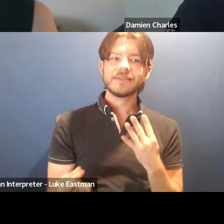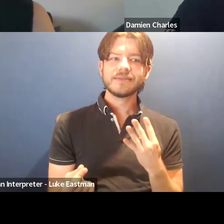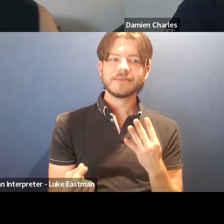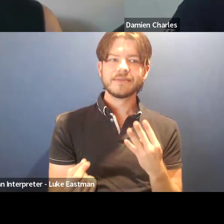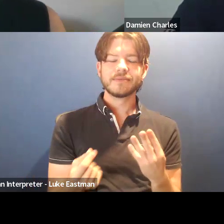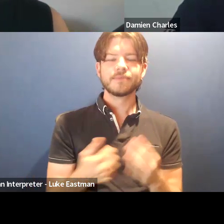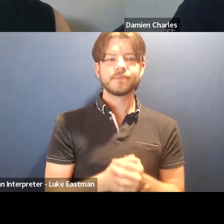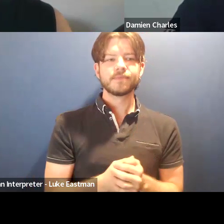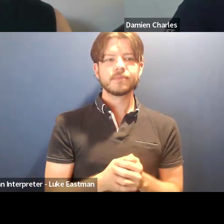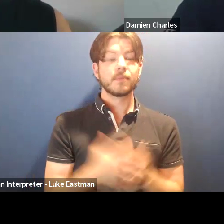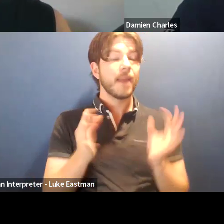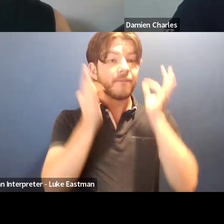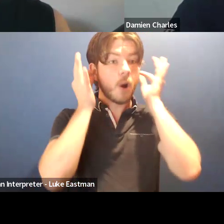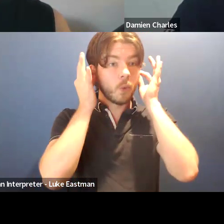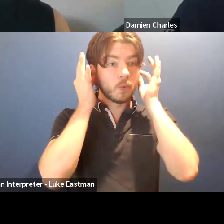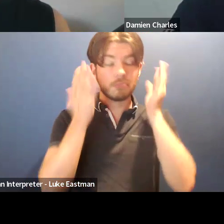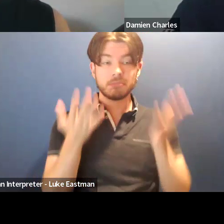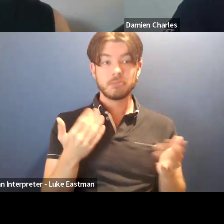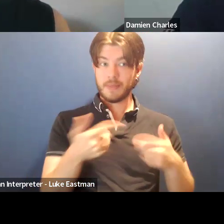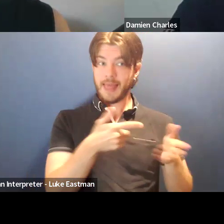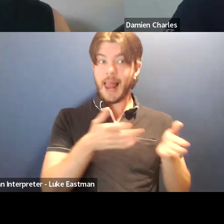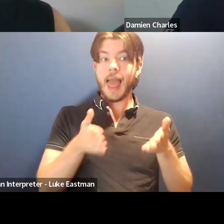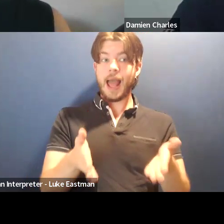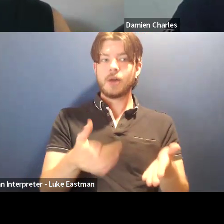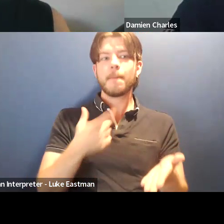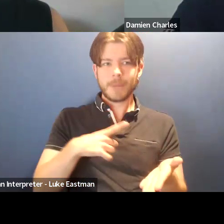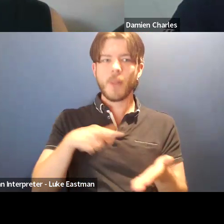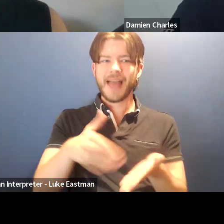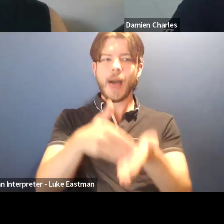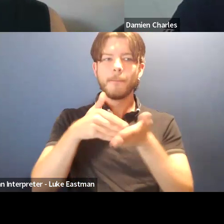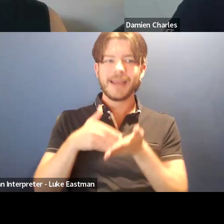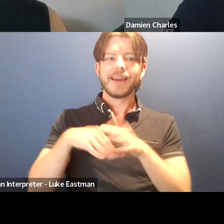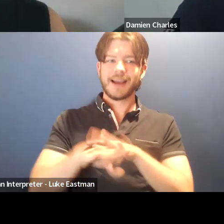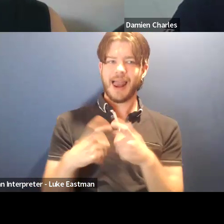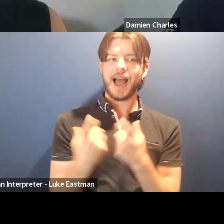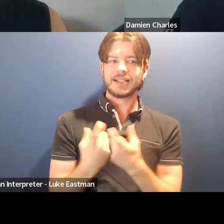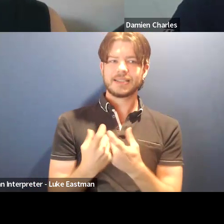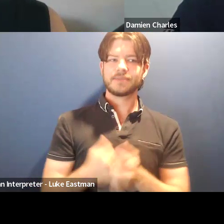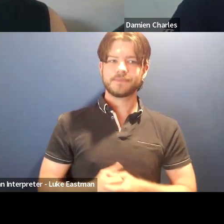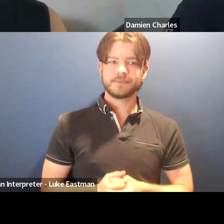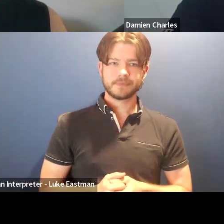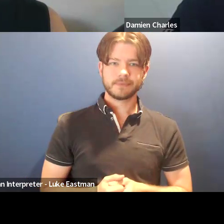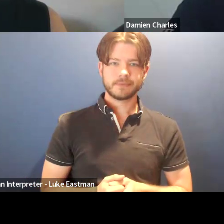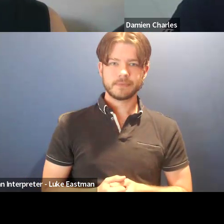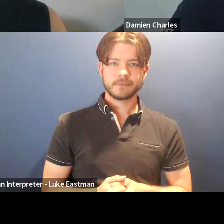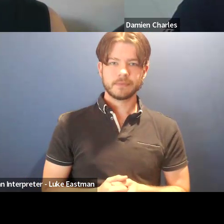to use my headphones because that was something that helped me in class and